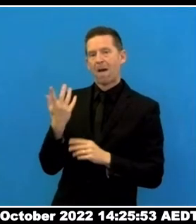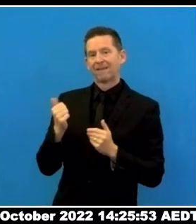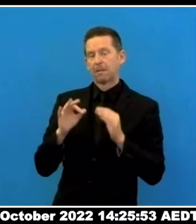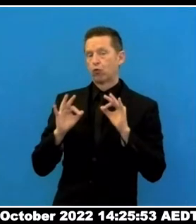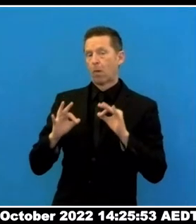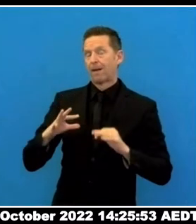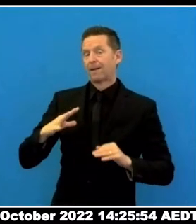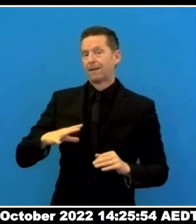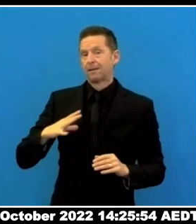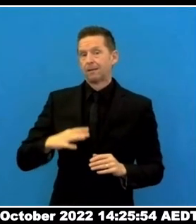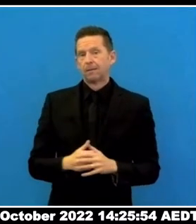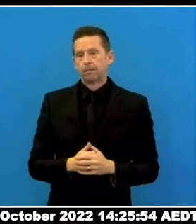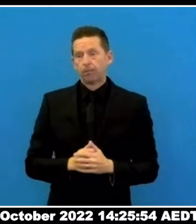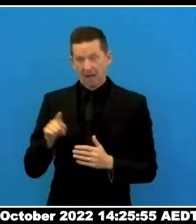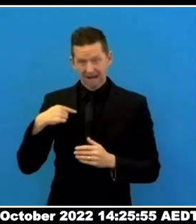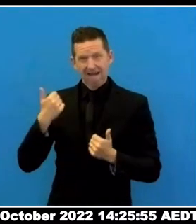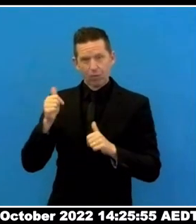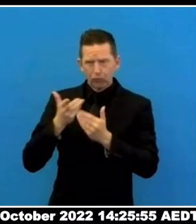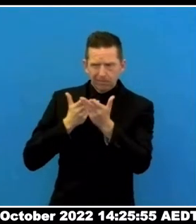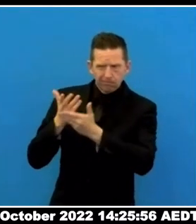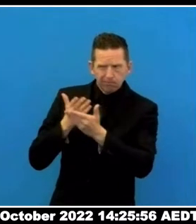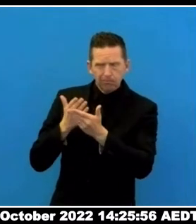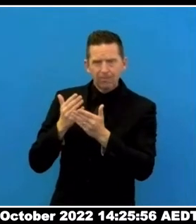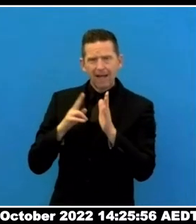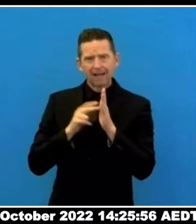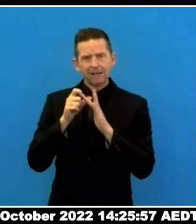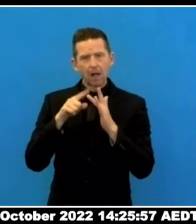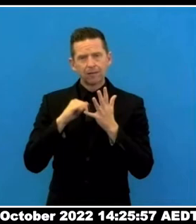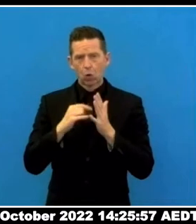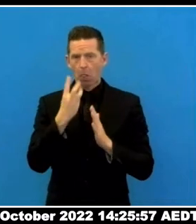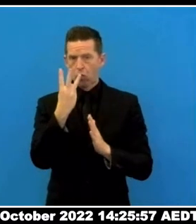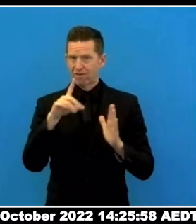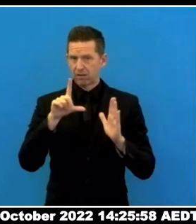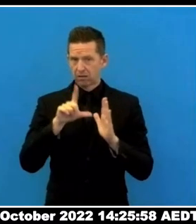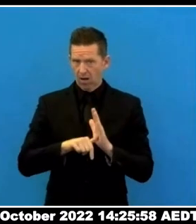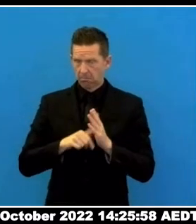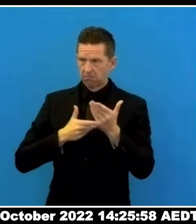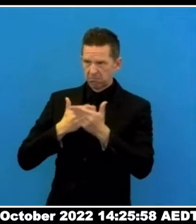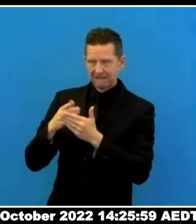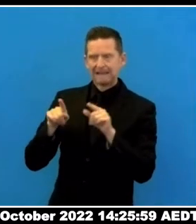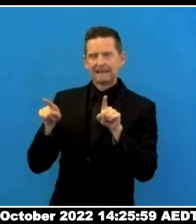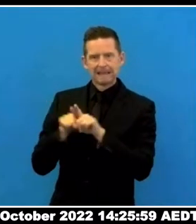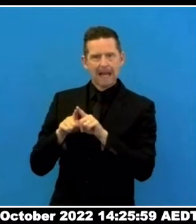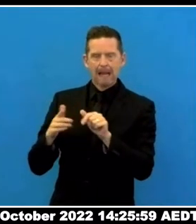We have spoken about three times and we received the same answer from the OT,